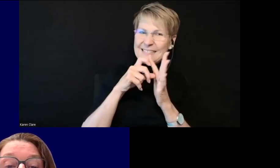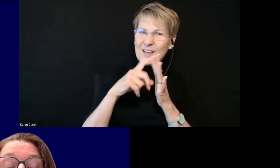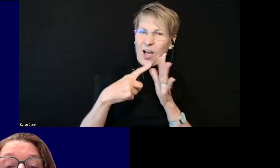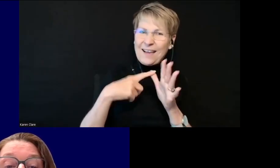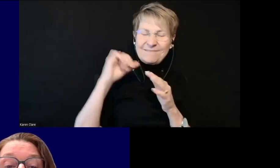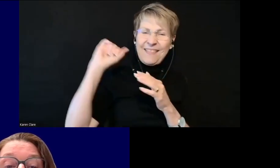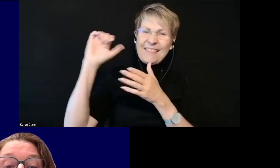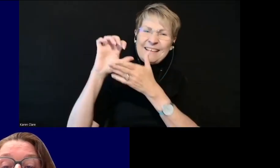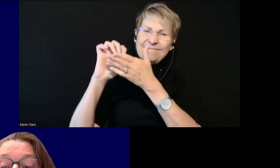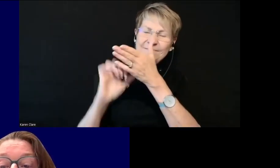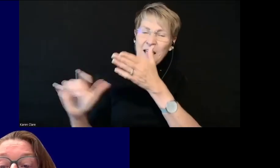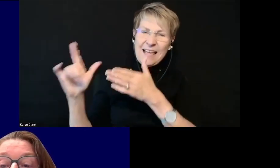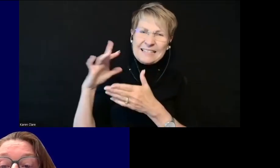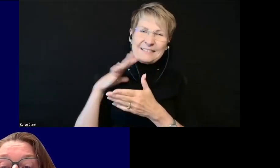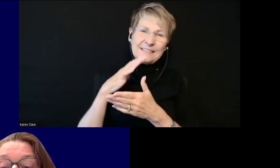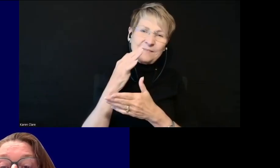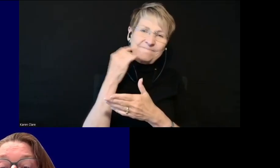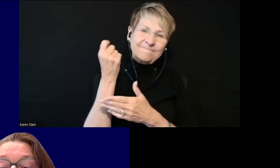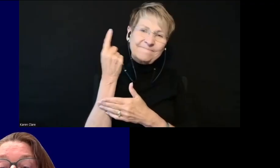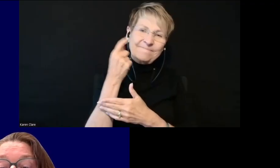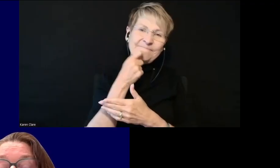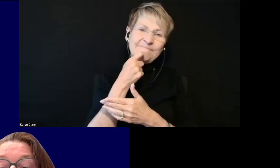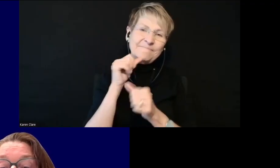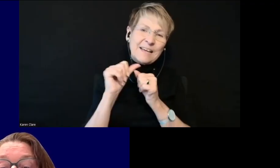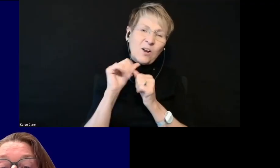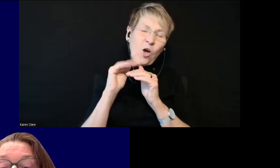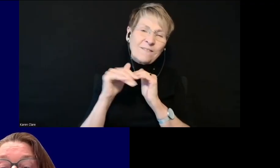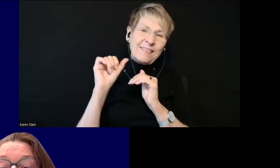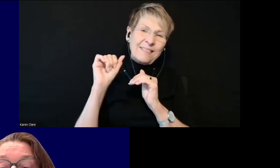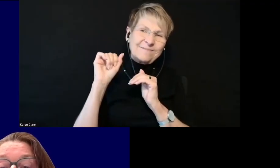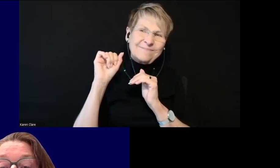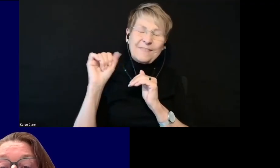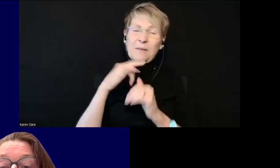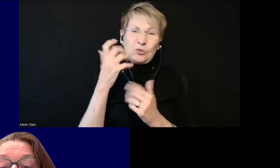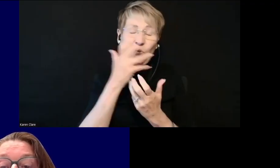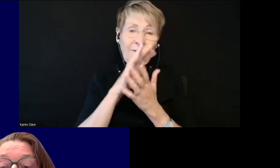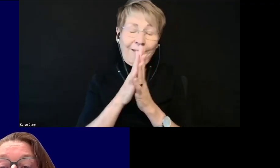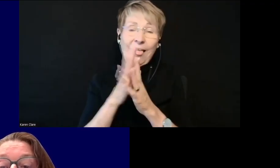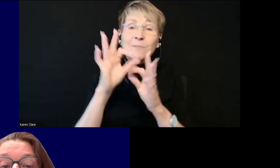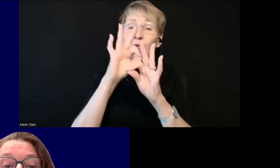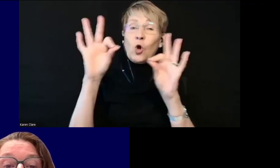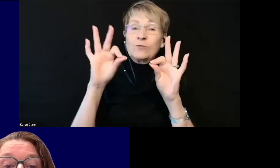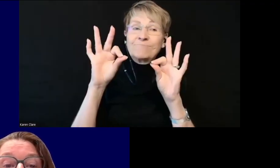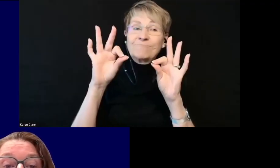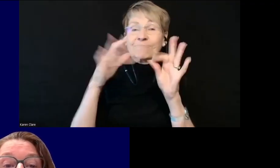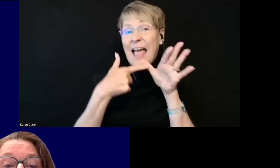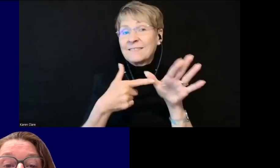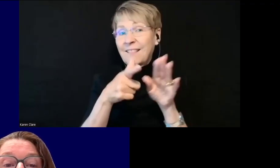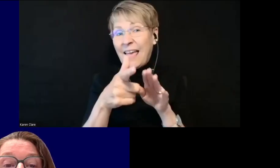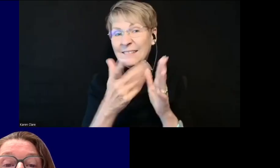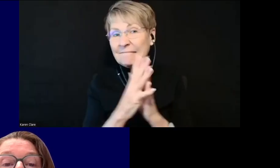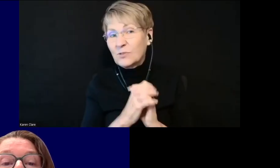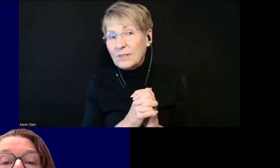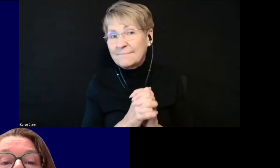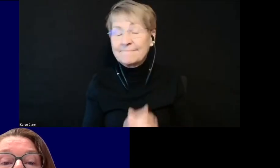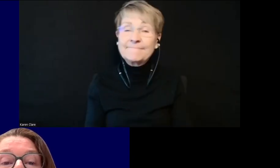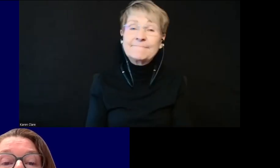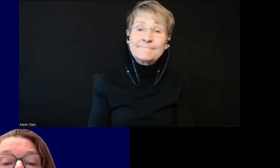information to understand what they're proposing. Sorry, I can't answer that so well. And I think